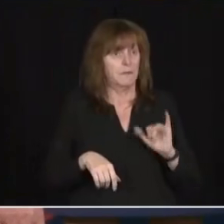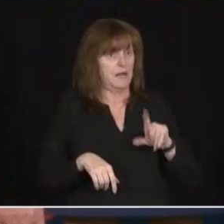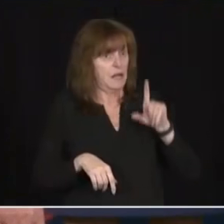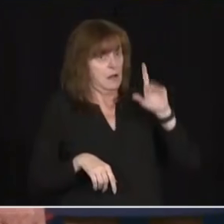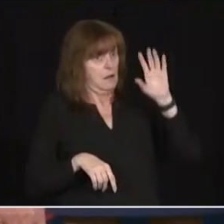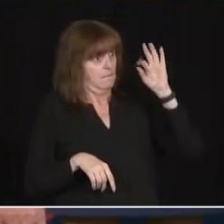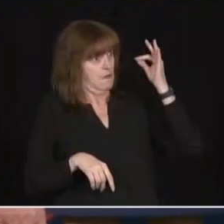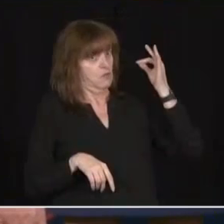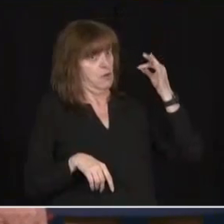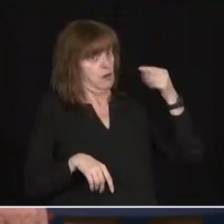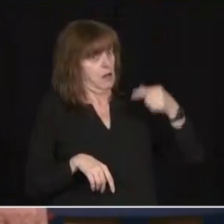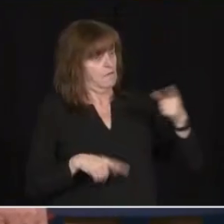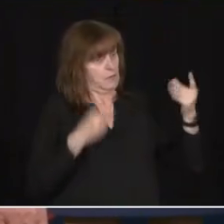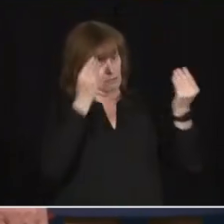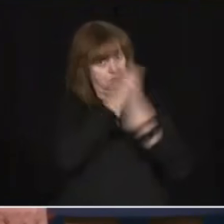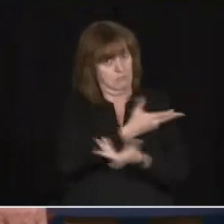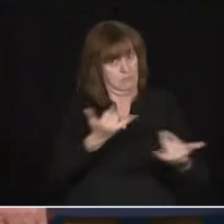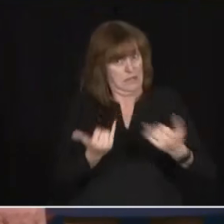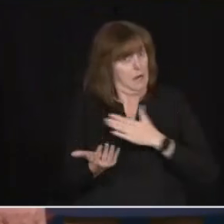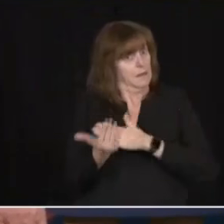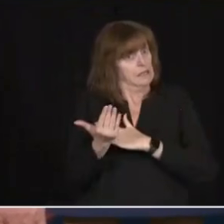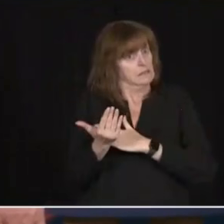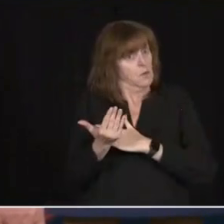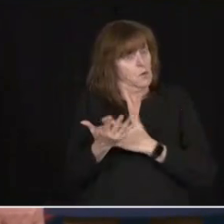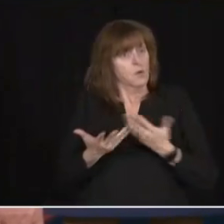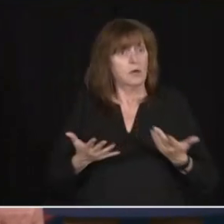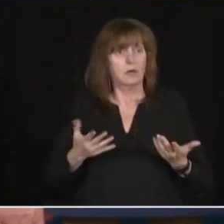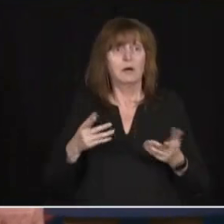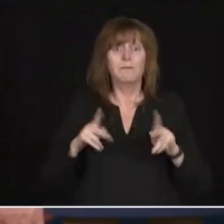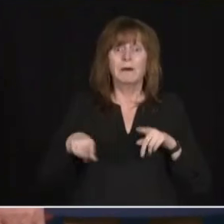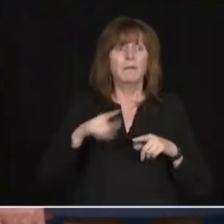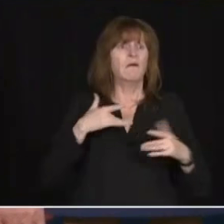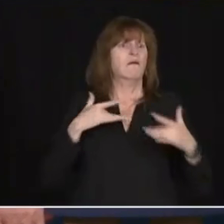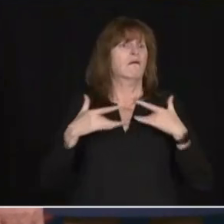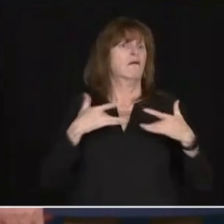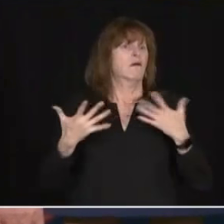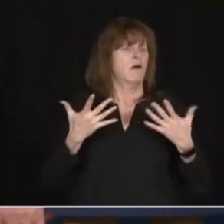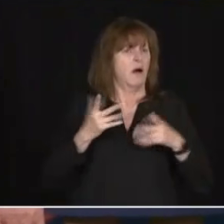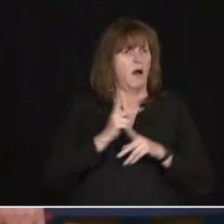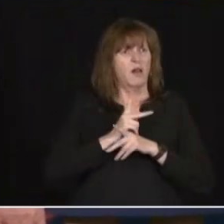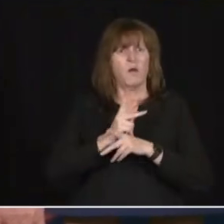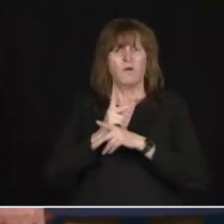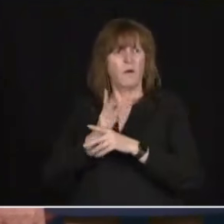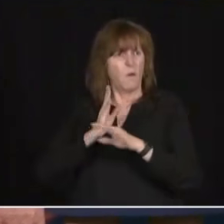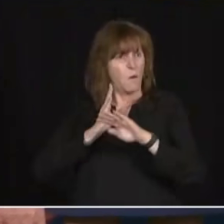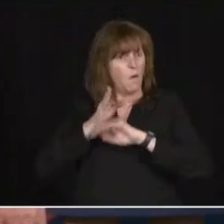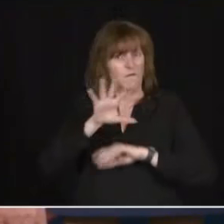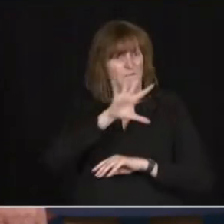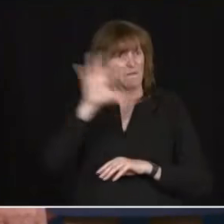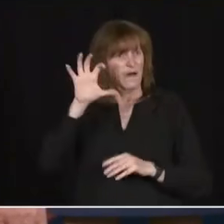press conference this morning - people were concerned about the loans program, over 500,000 businesses have now successfully applied for